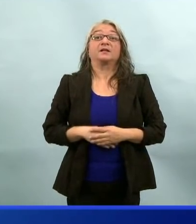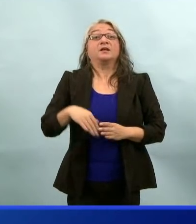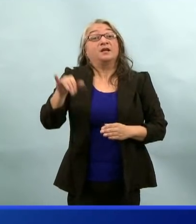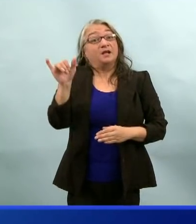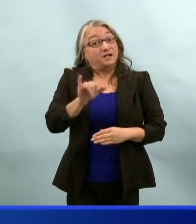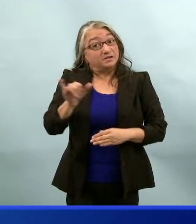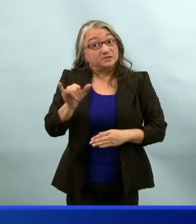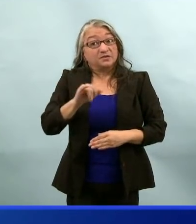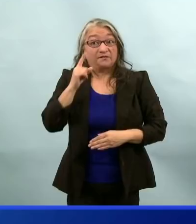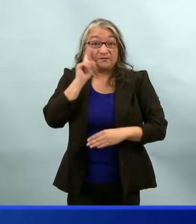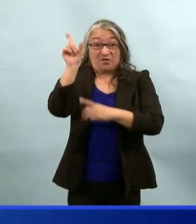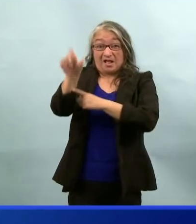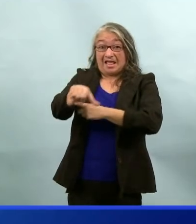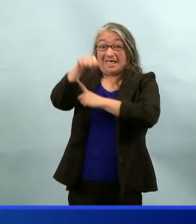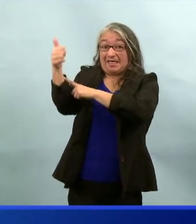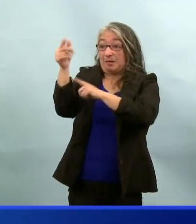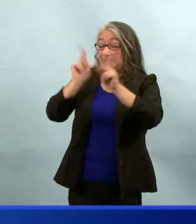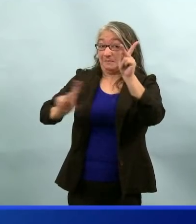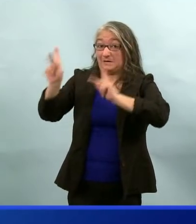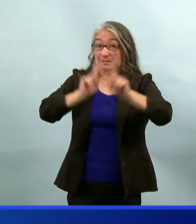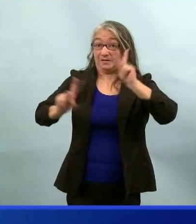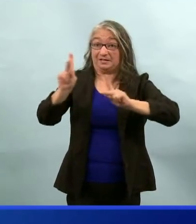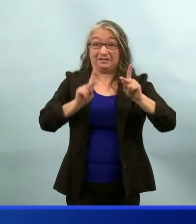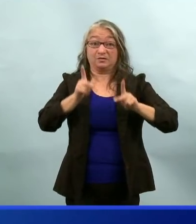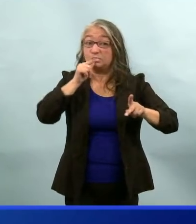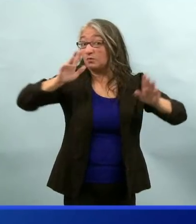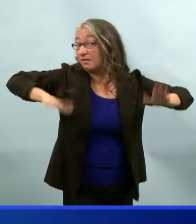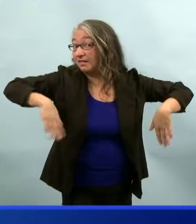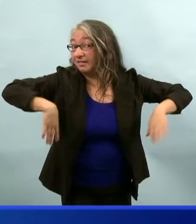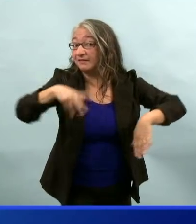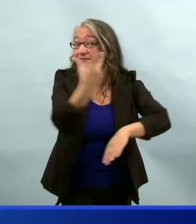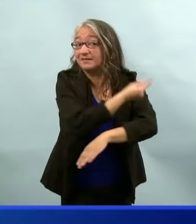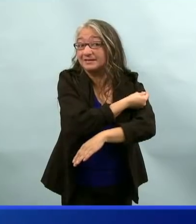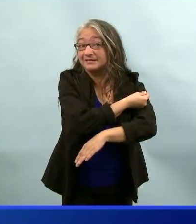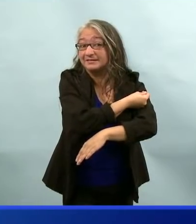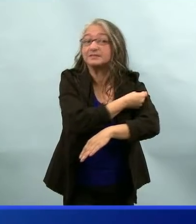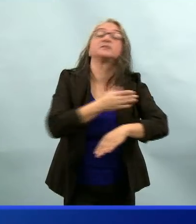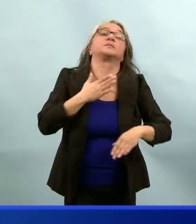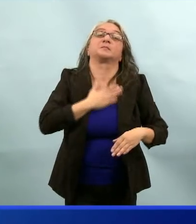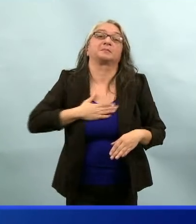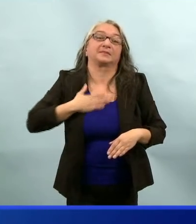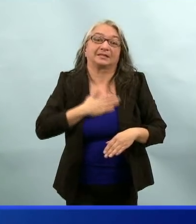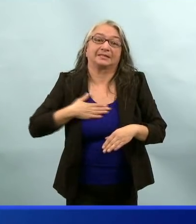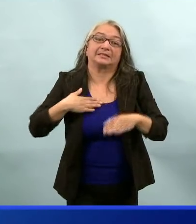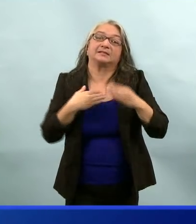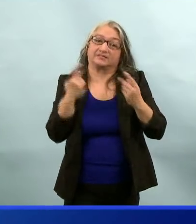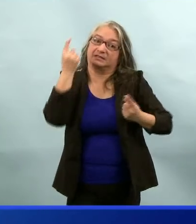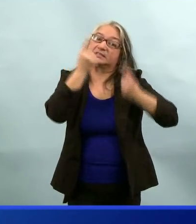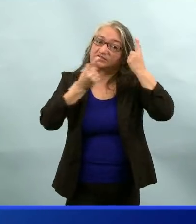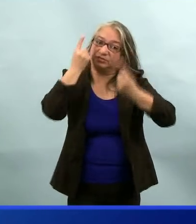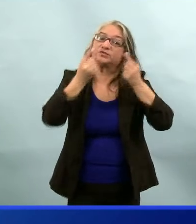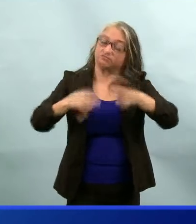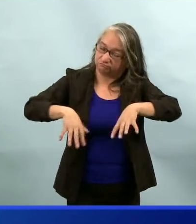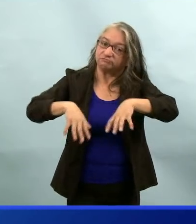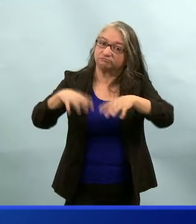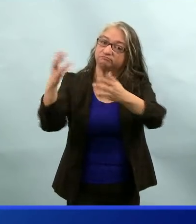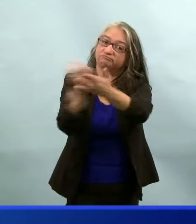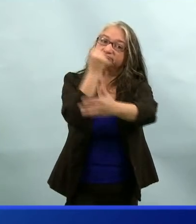vaccines are safe they really help to protect you from the virus and greatly reduce your chances of